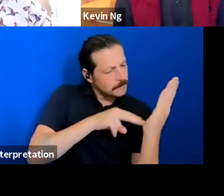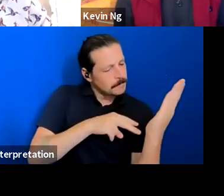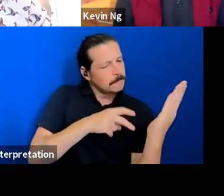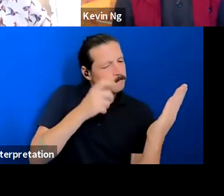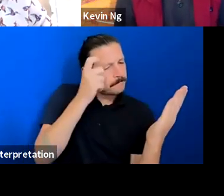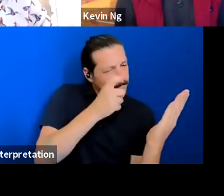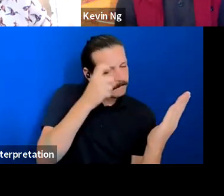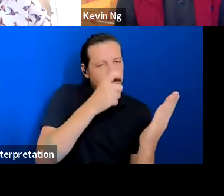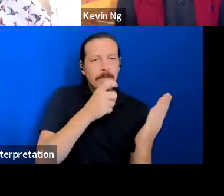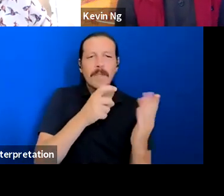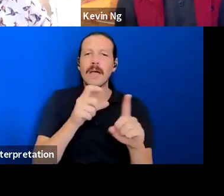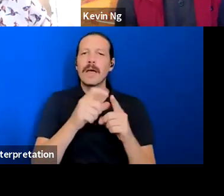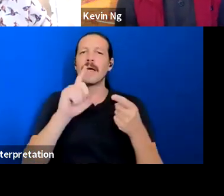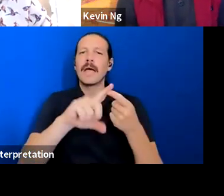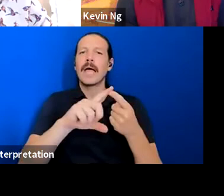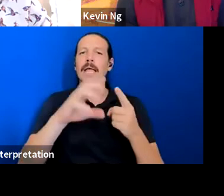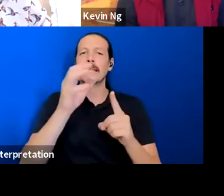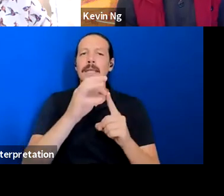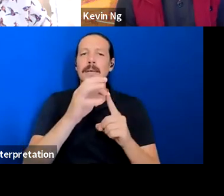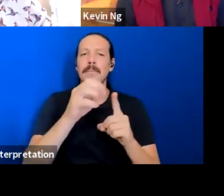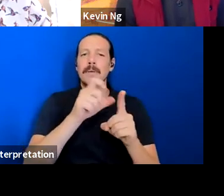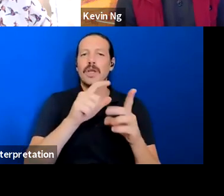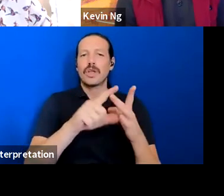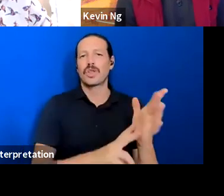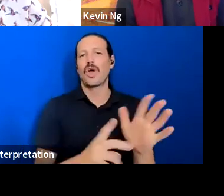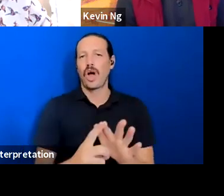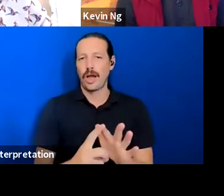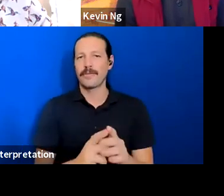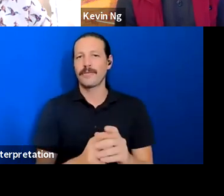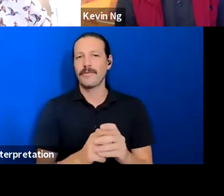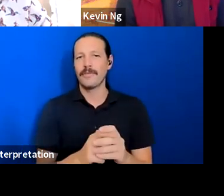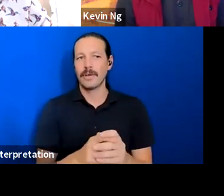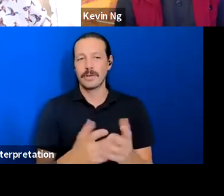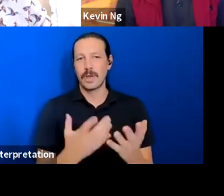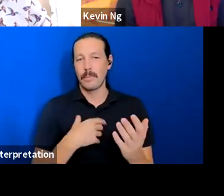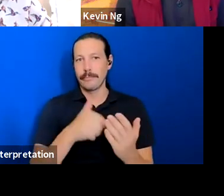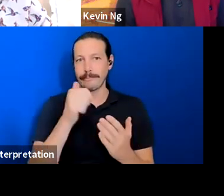people's materials and people's references and support letters as well is really,